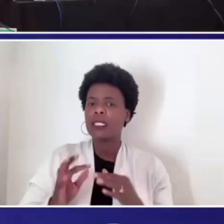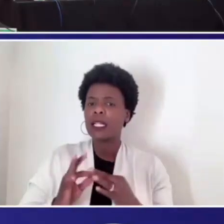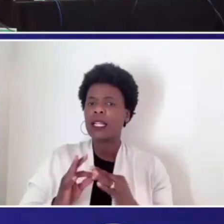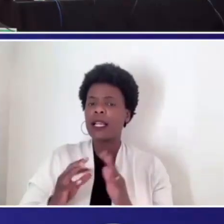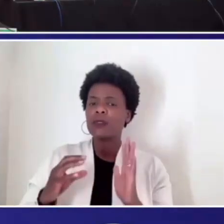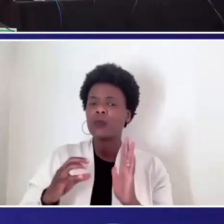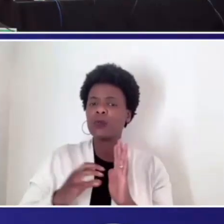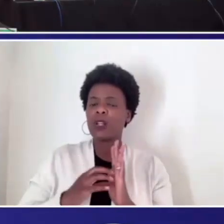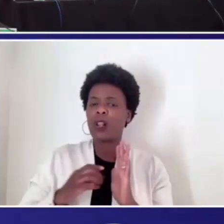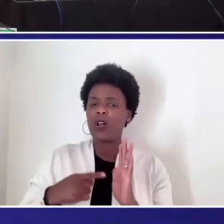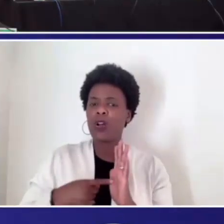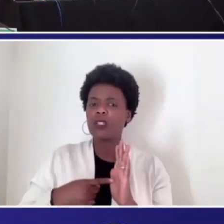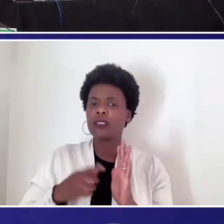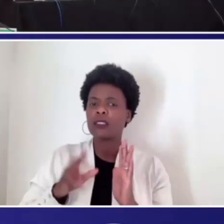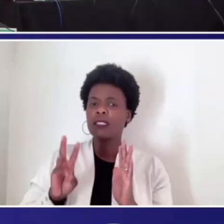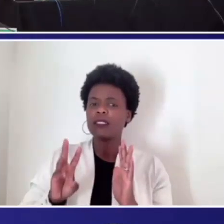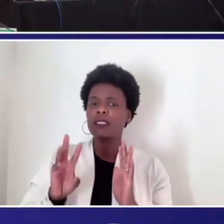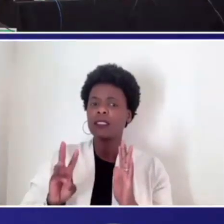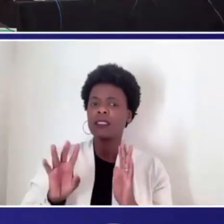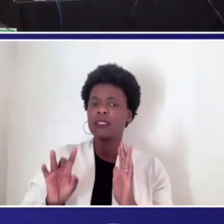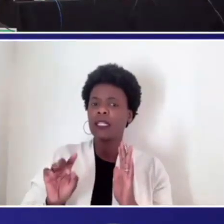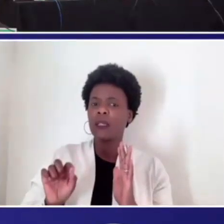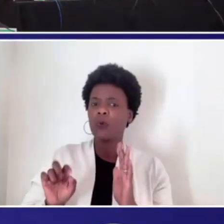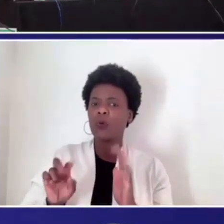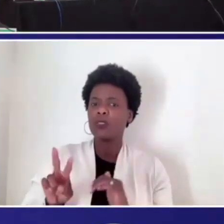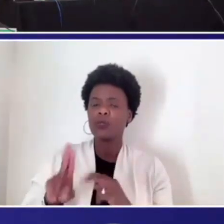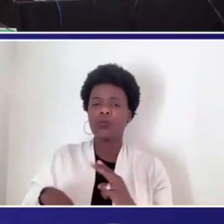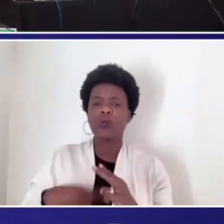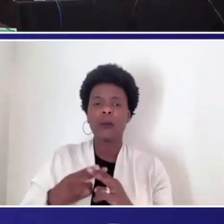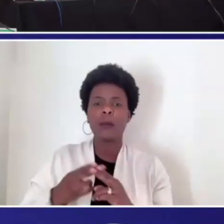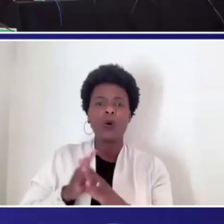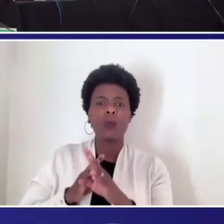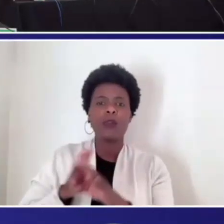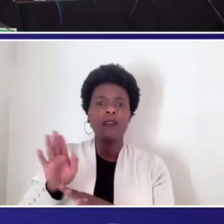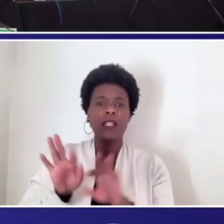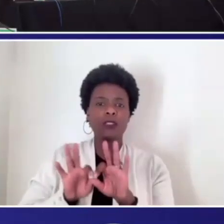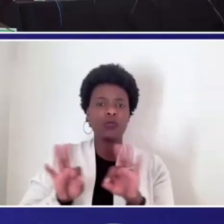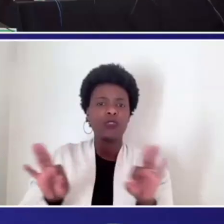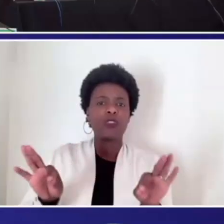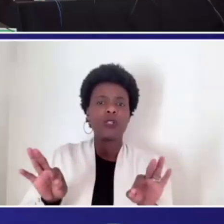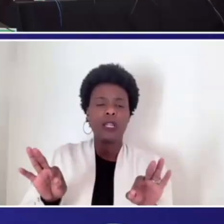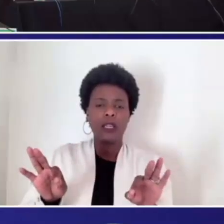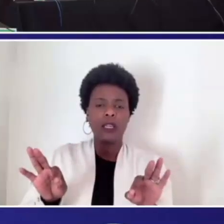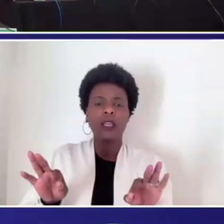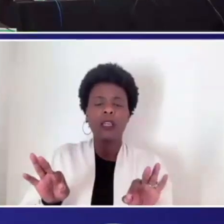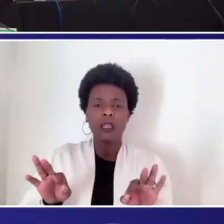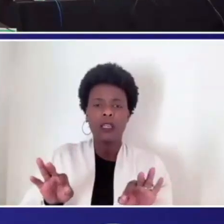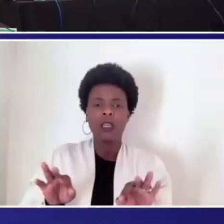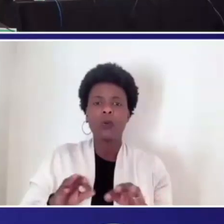in 668.2 on professional degree where you make the connection to beginning the